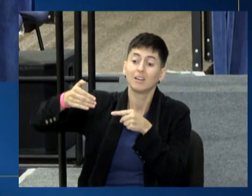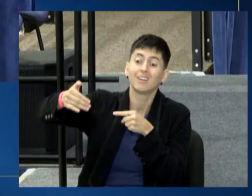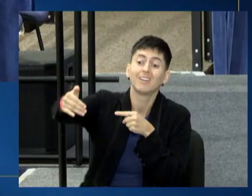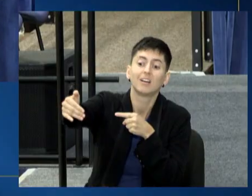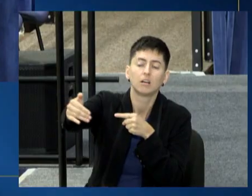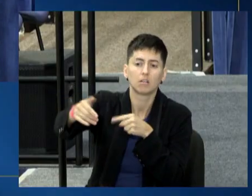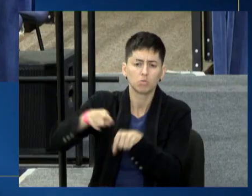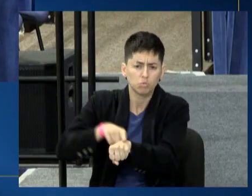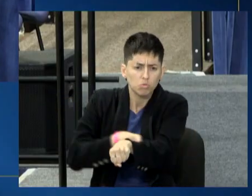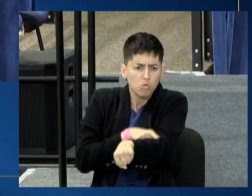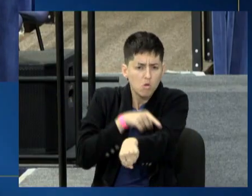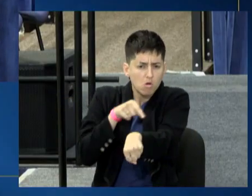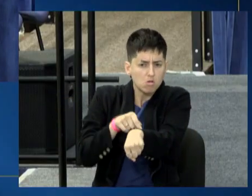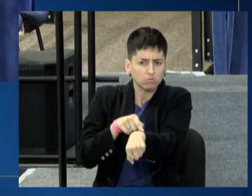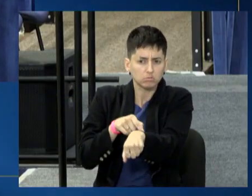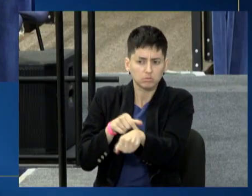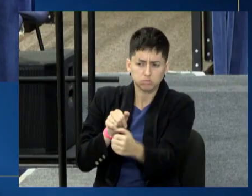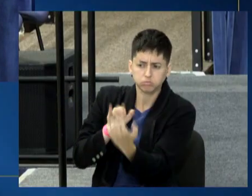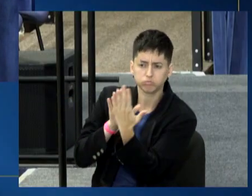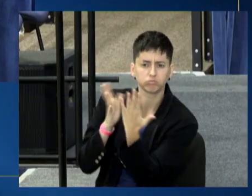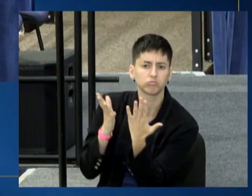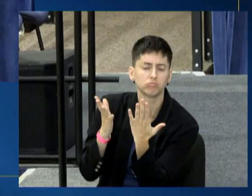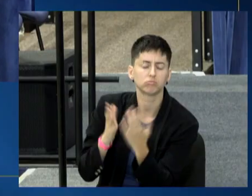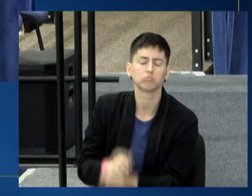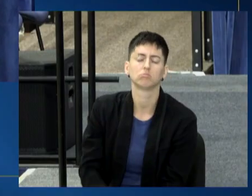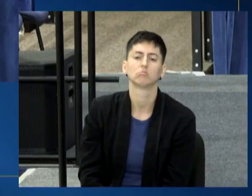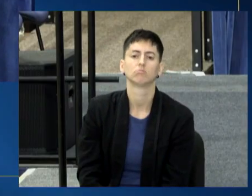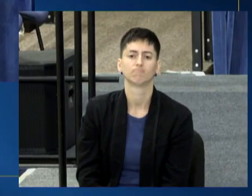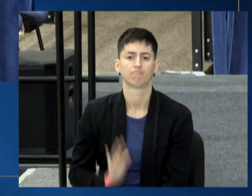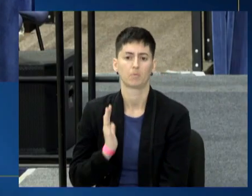are better. We are more successful. And we are more impactful because of each of you.